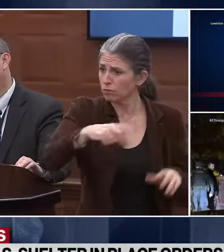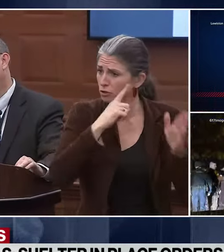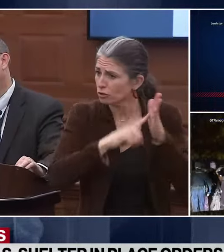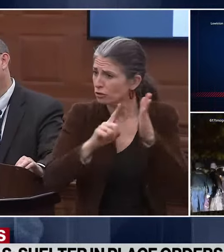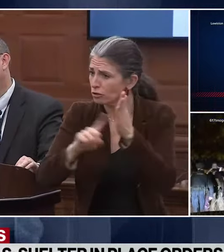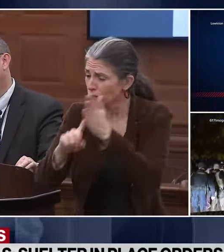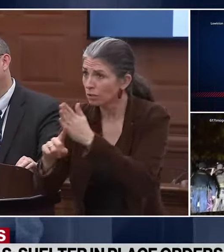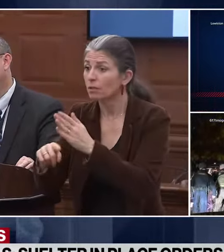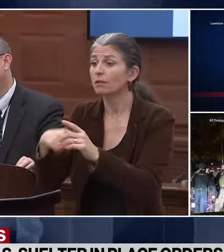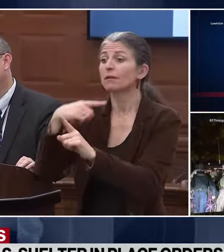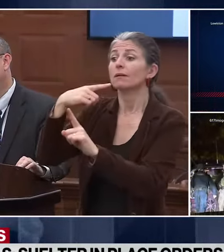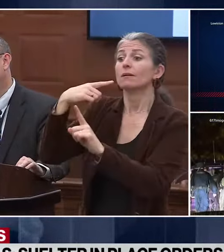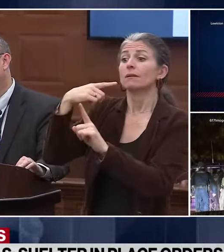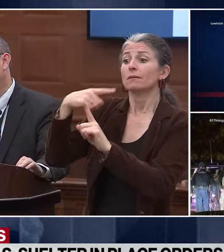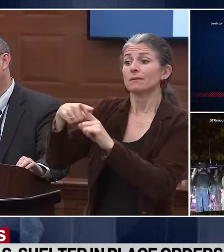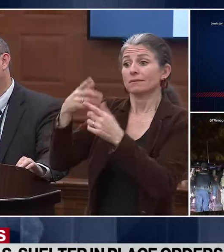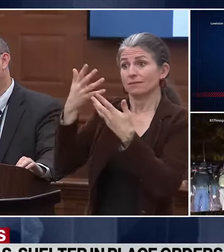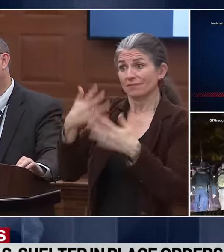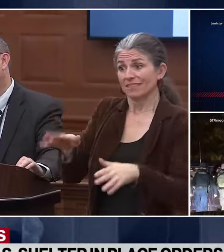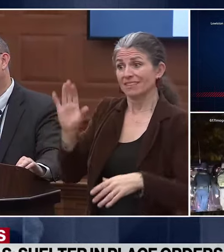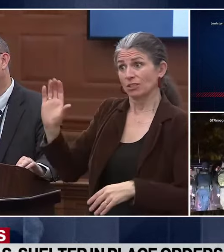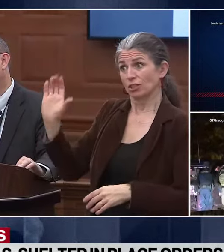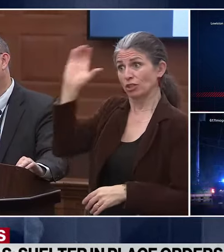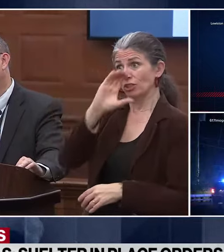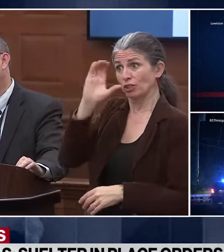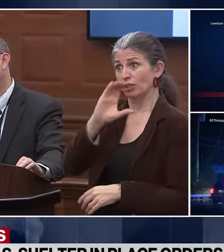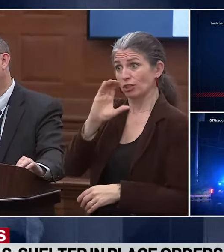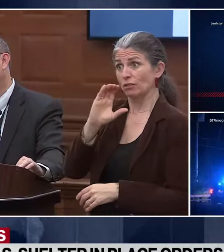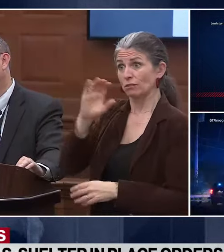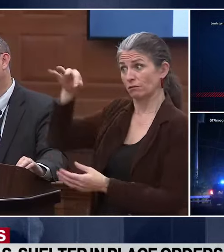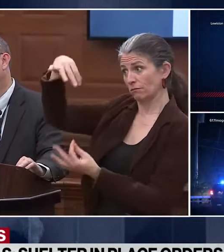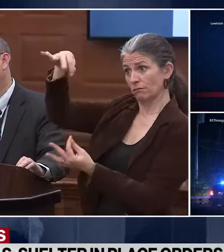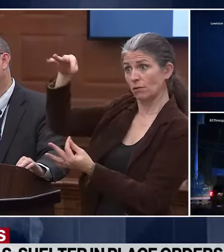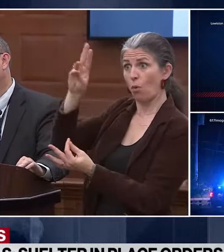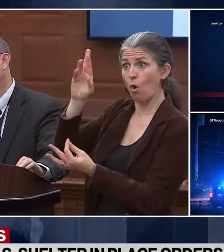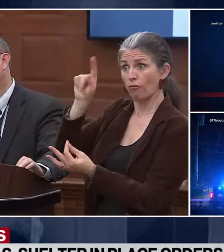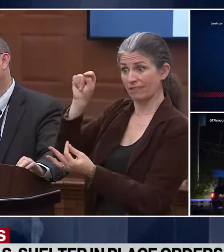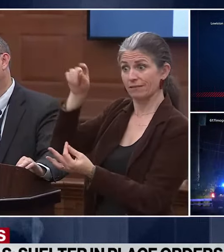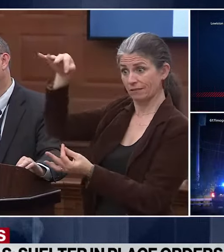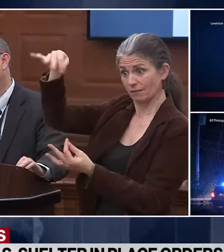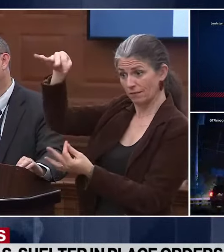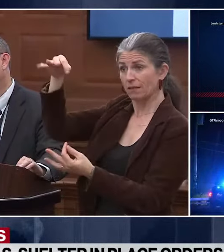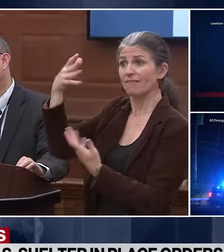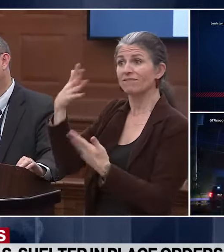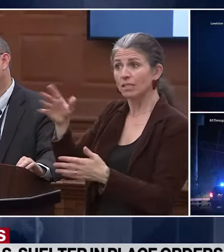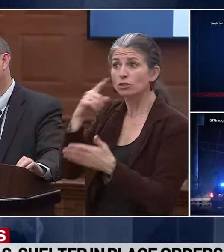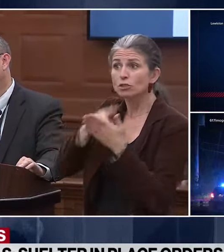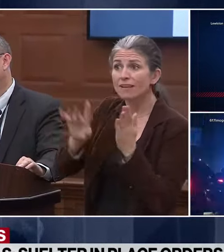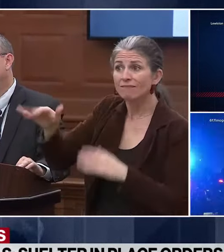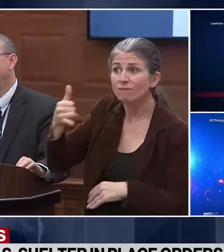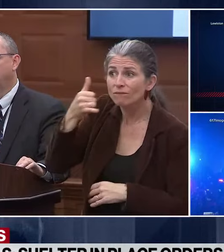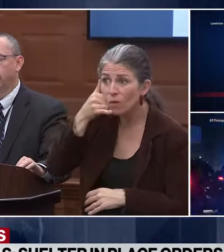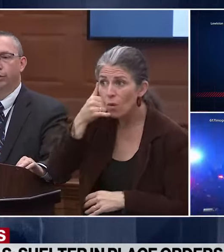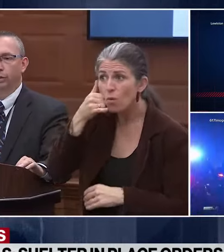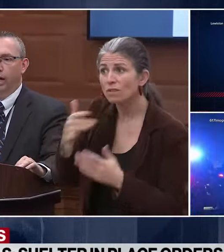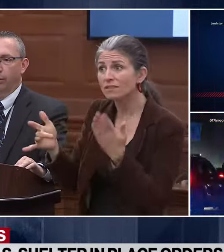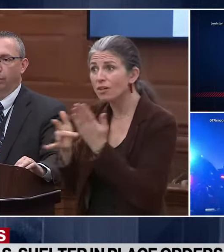ADDITIONALLY, AT THIS POINT, IF YOU EXECUTE ALL AVAILABLE SEARCH WARRANTS. SEARCH WARRANTS AT THE HOUSE. YEP.